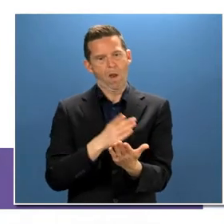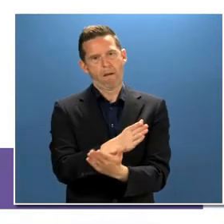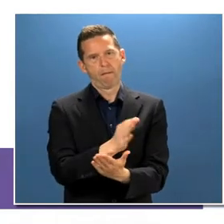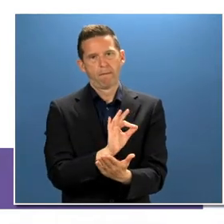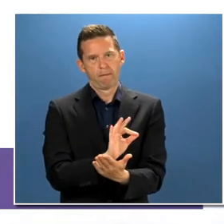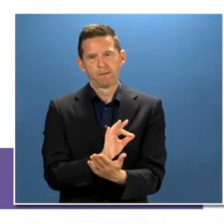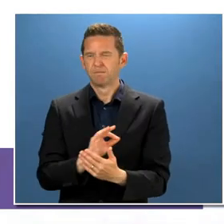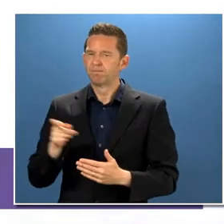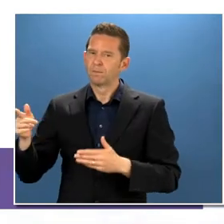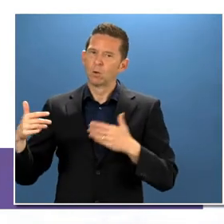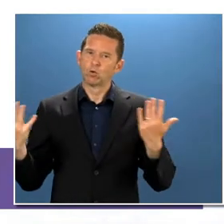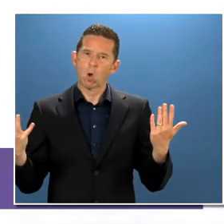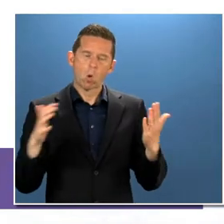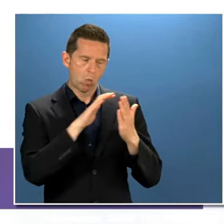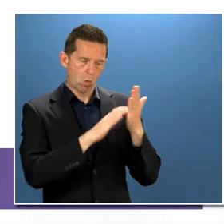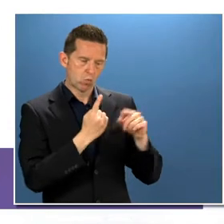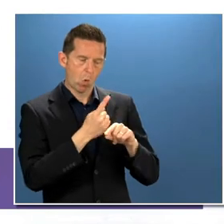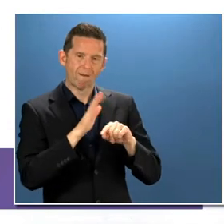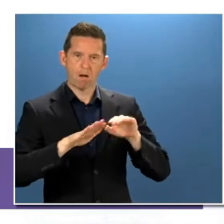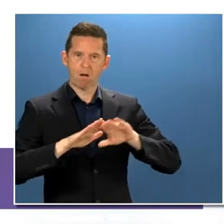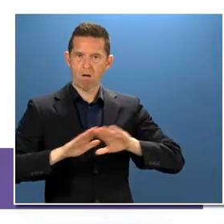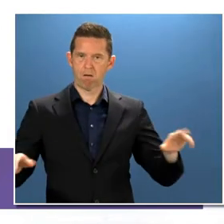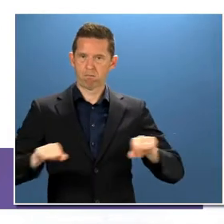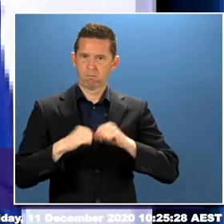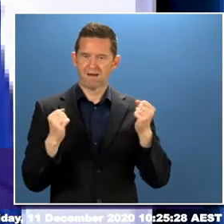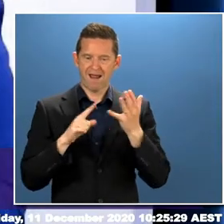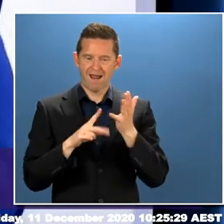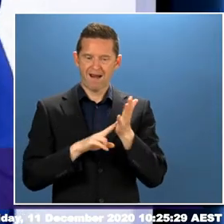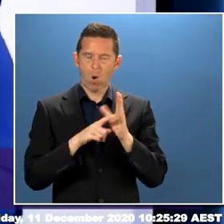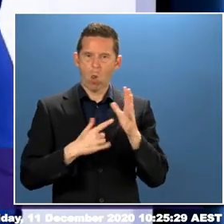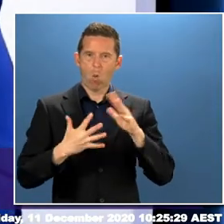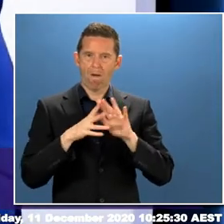the areas where it is unlawful, and if unlawfulness occurs, the onus is on the